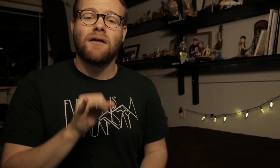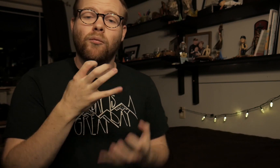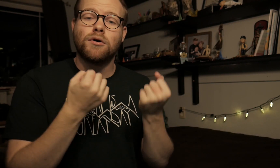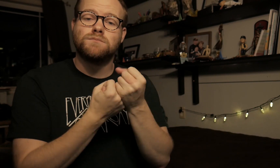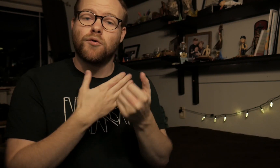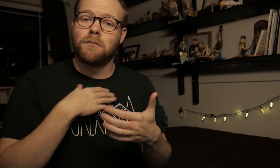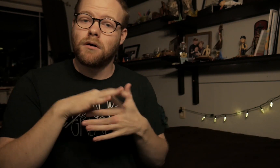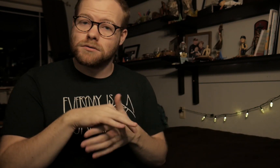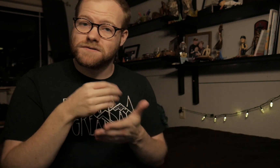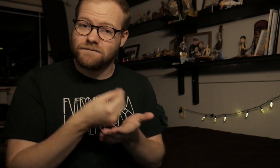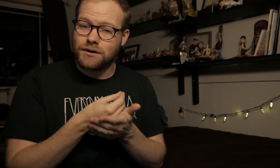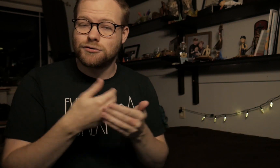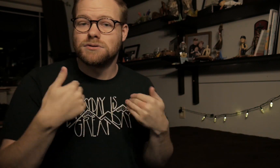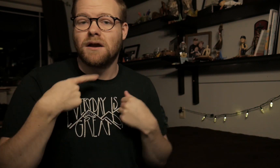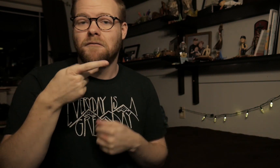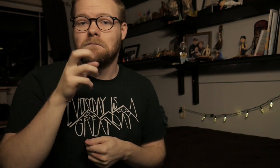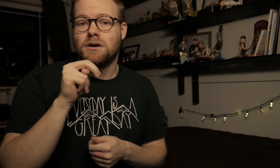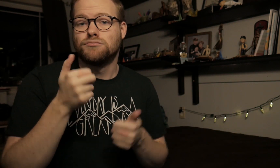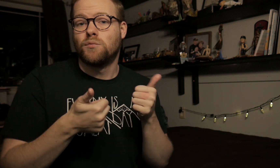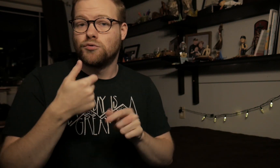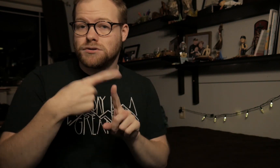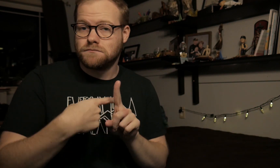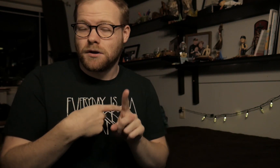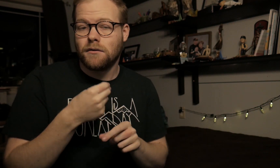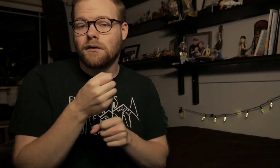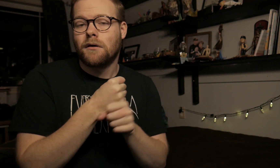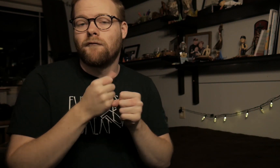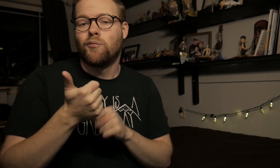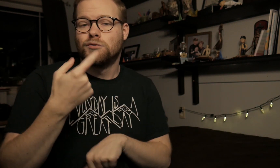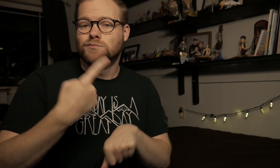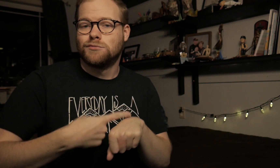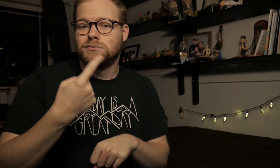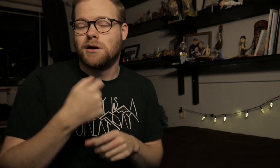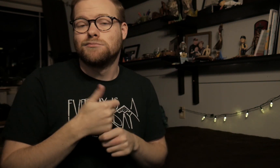If you want to support my content financially, I have Patreon, which is monthly, and ko-fi, which is one-time.